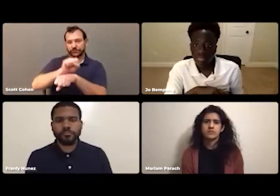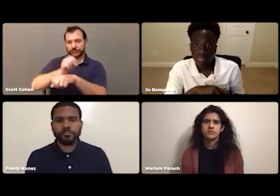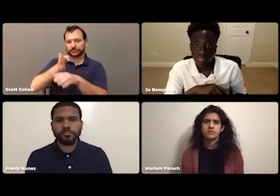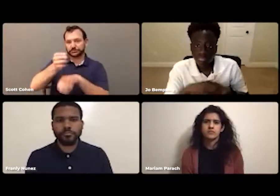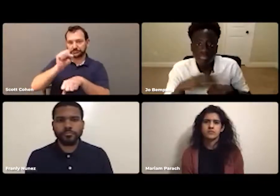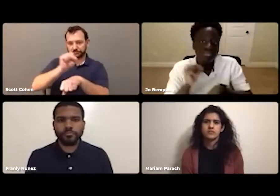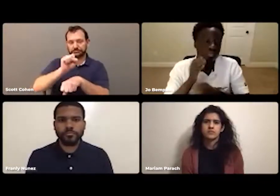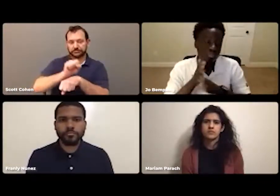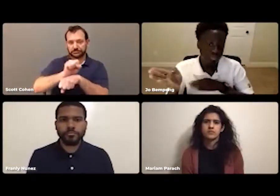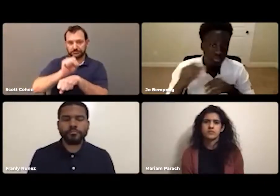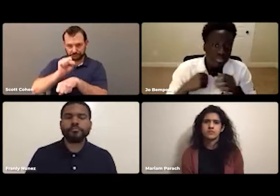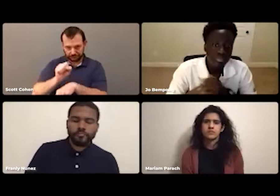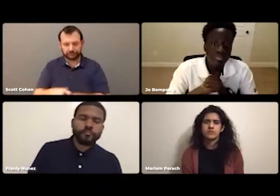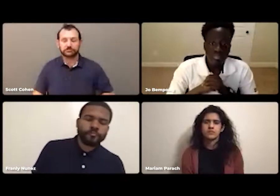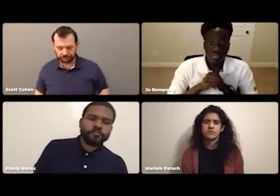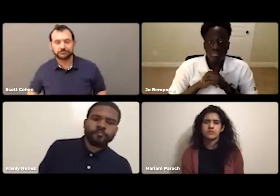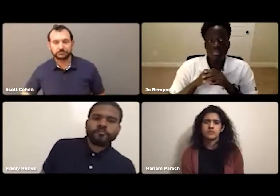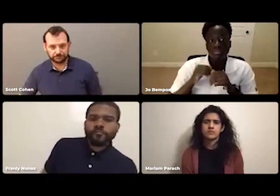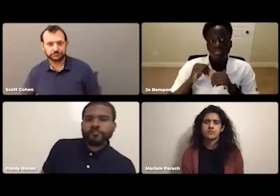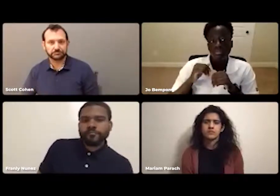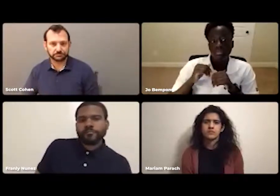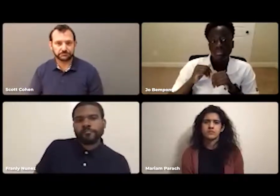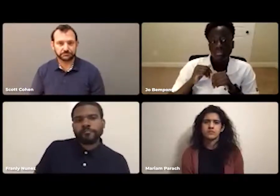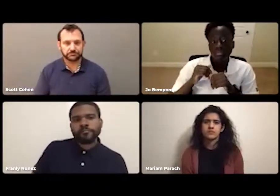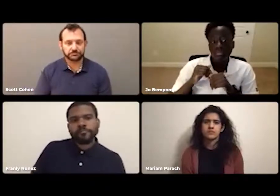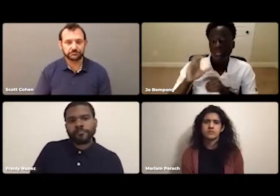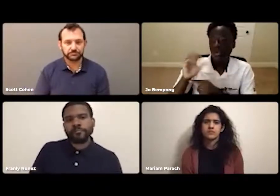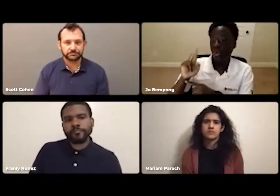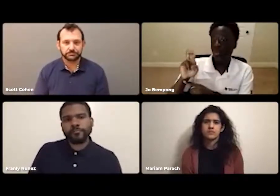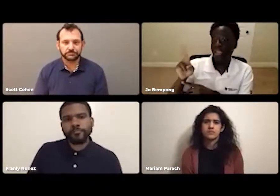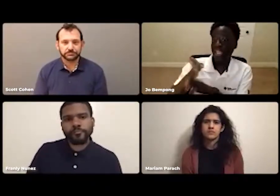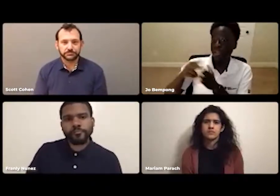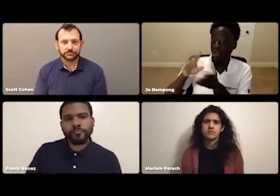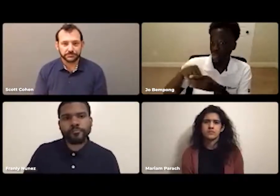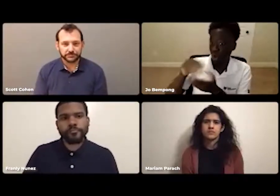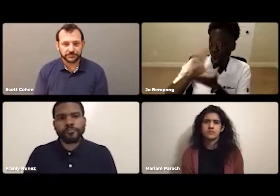I mean in the career field, already working.